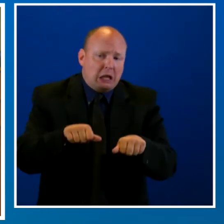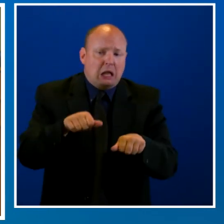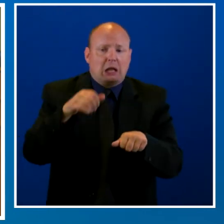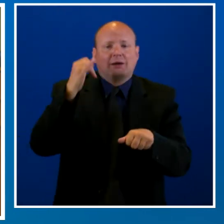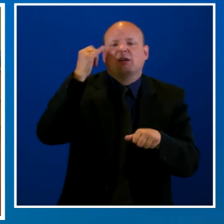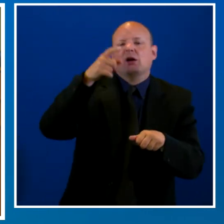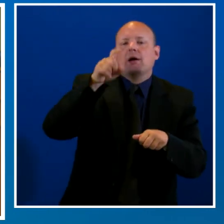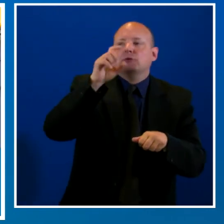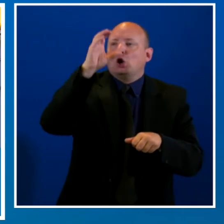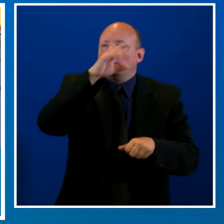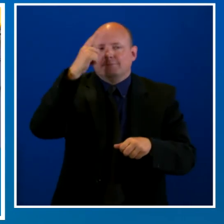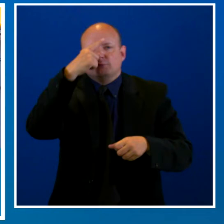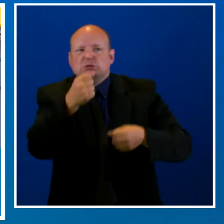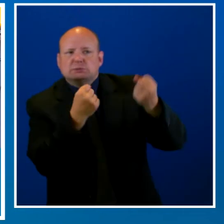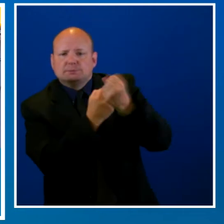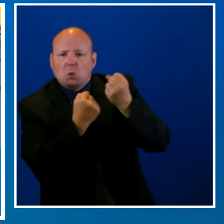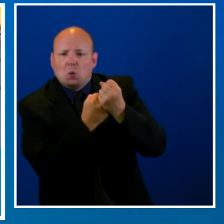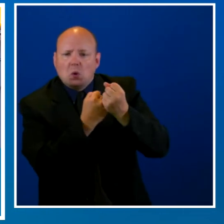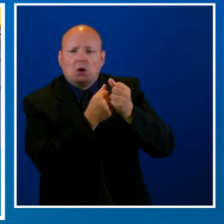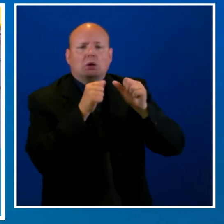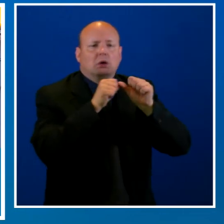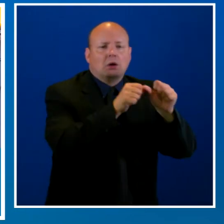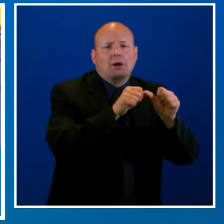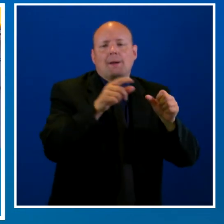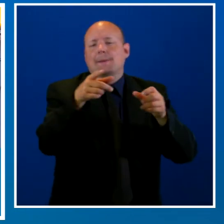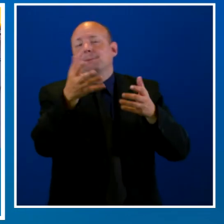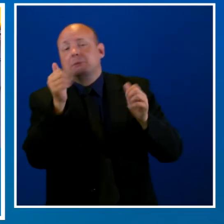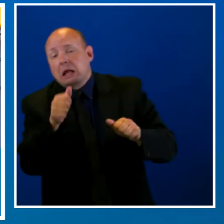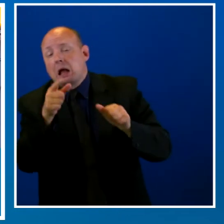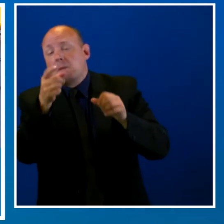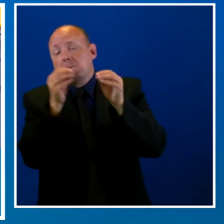More details on this proclamation are expected in the next few days.